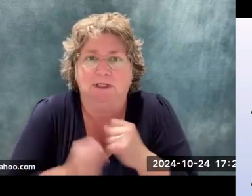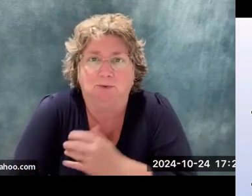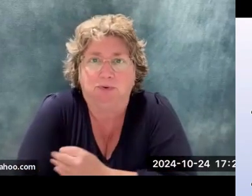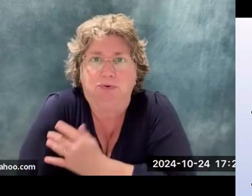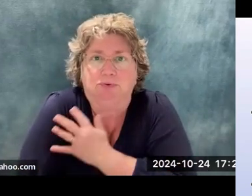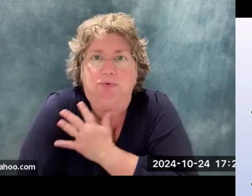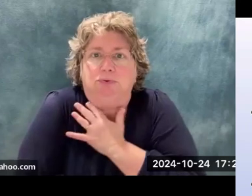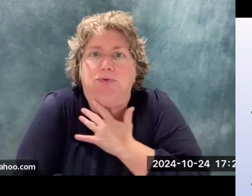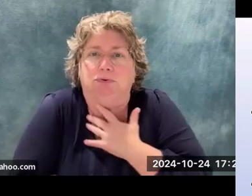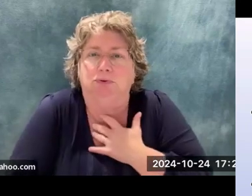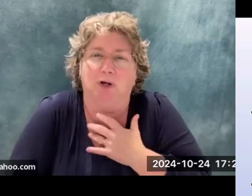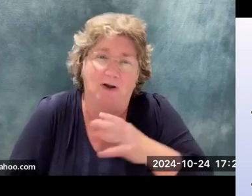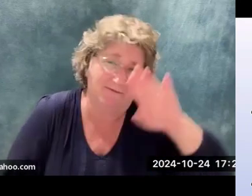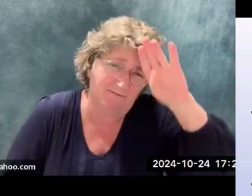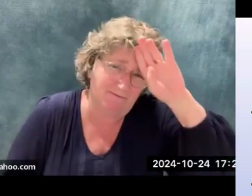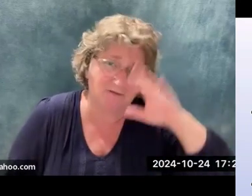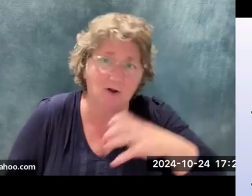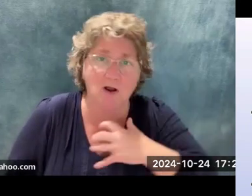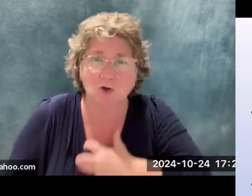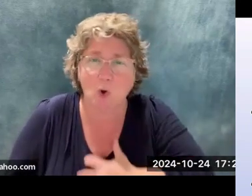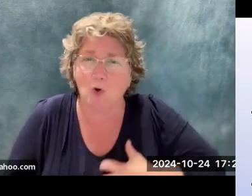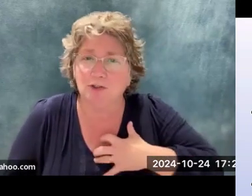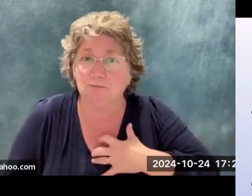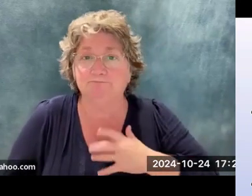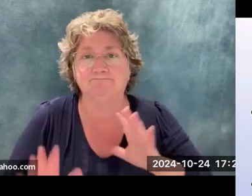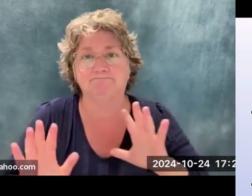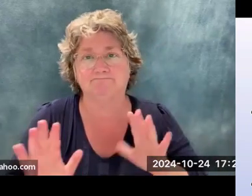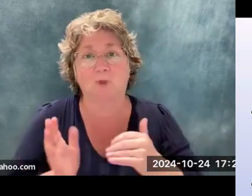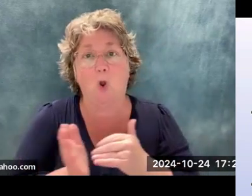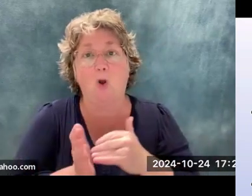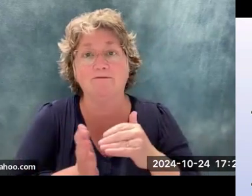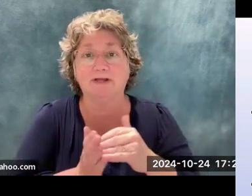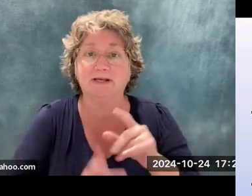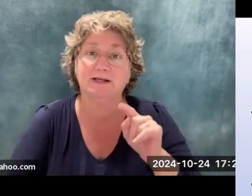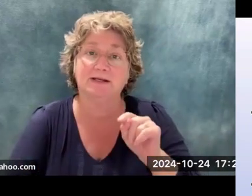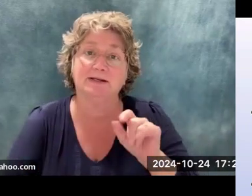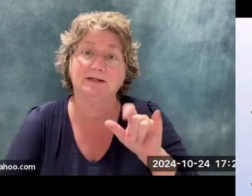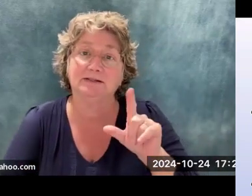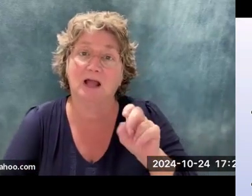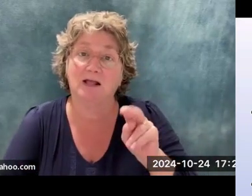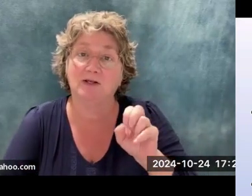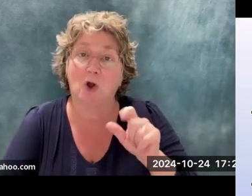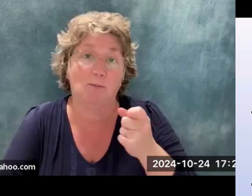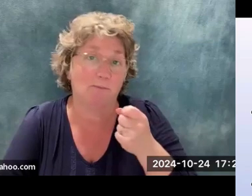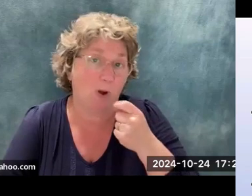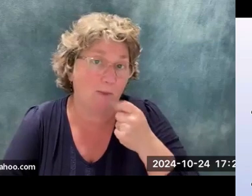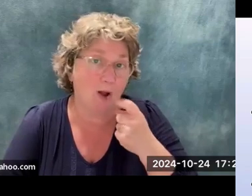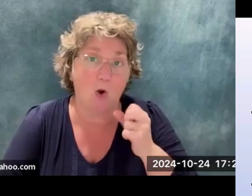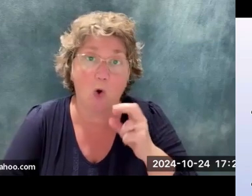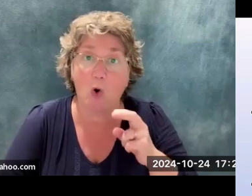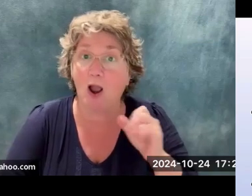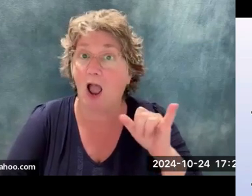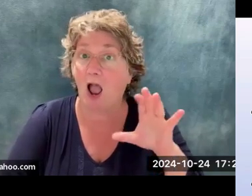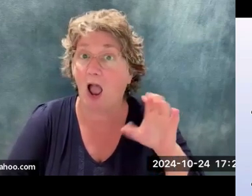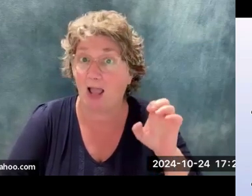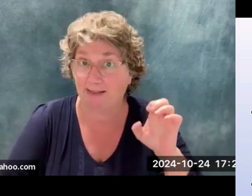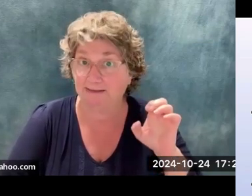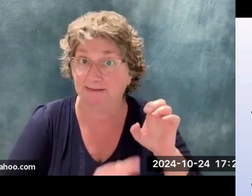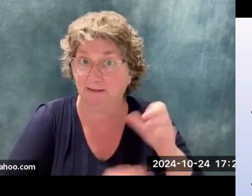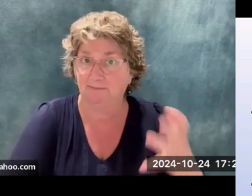Often a Tylenol can be helpful and an ice pack to the injection site.